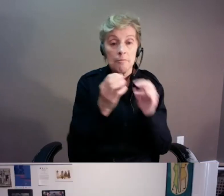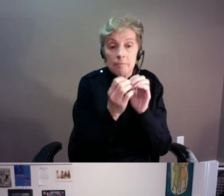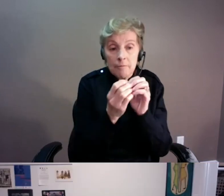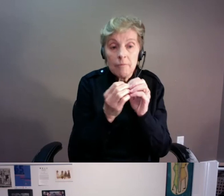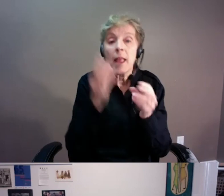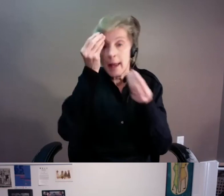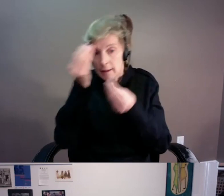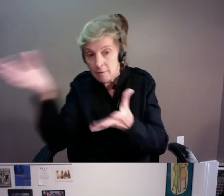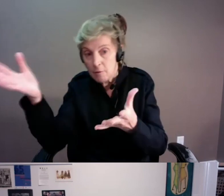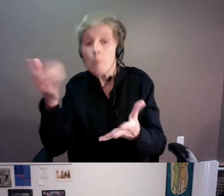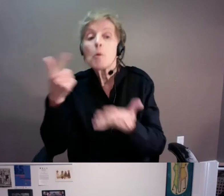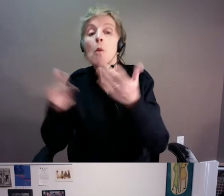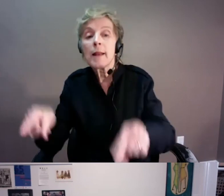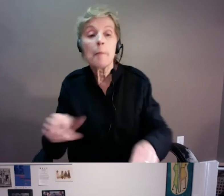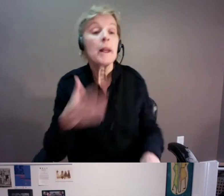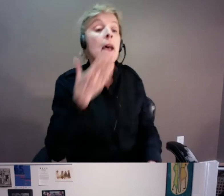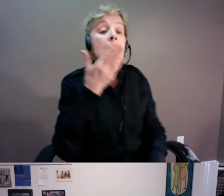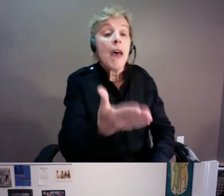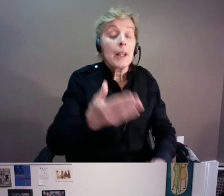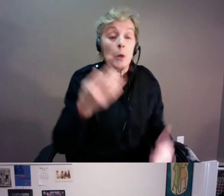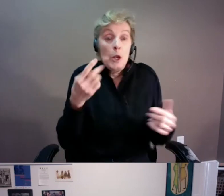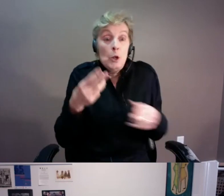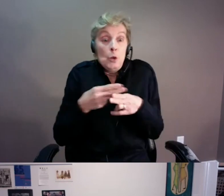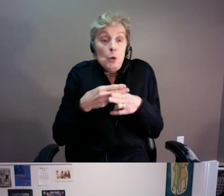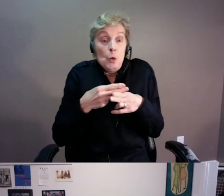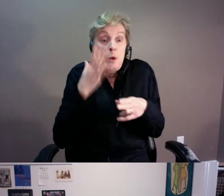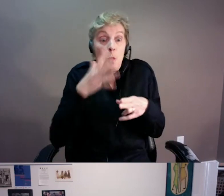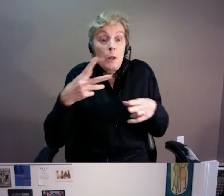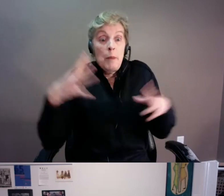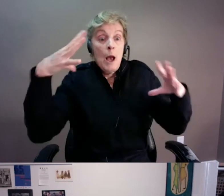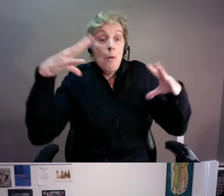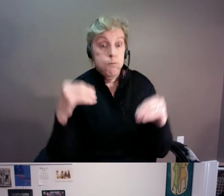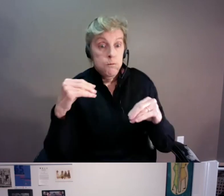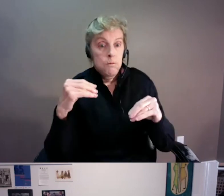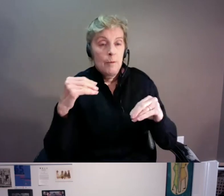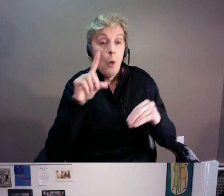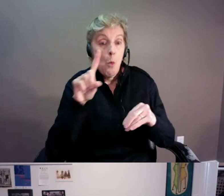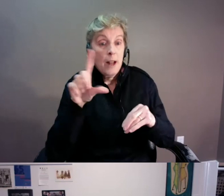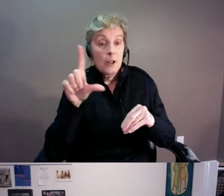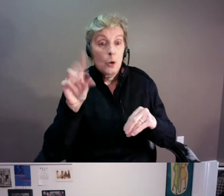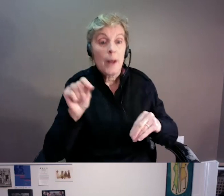Thank you both. We're about to be shut off at 1:20, and Bob, thank you, and Steve, thank you. Thank you very much. This has been a really, really